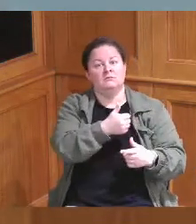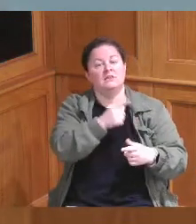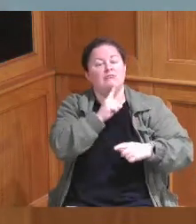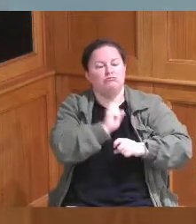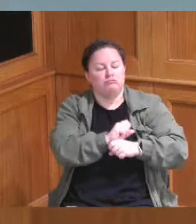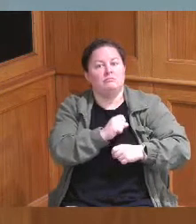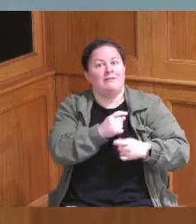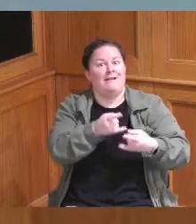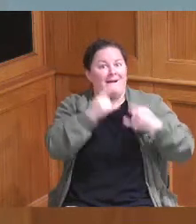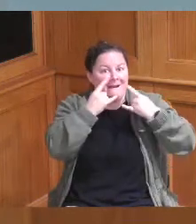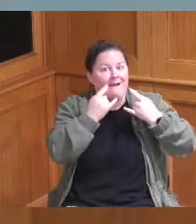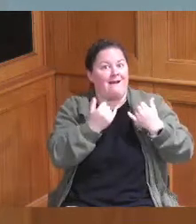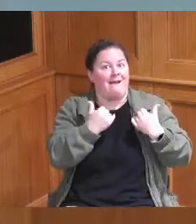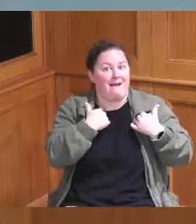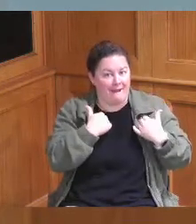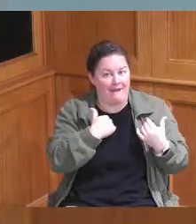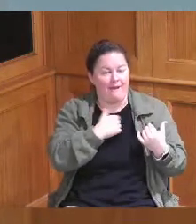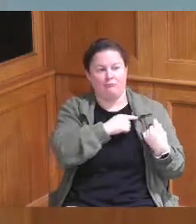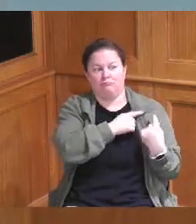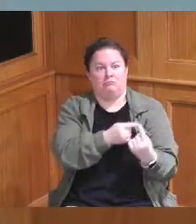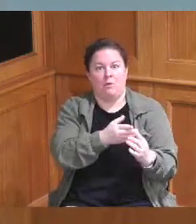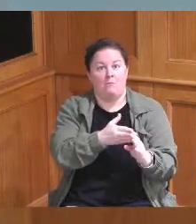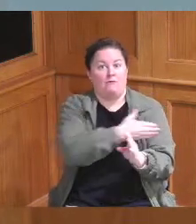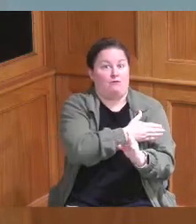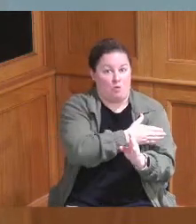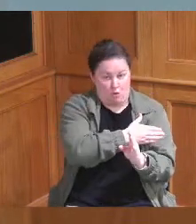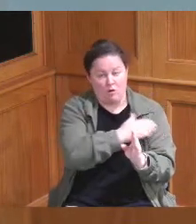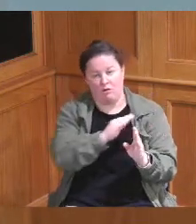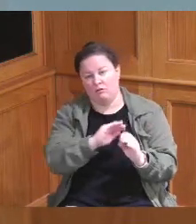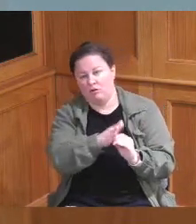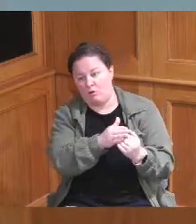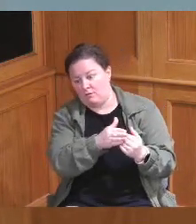you should discuss with your physician if you're at higher risk you might want to avoid really